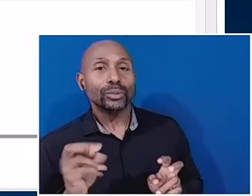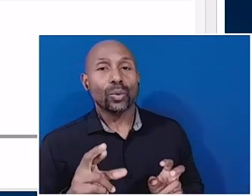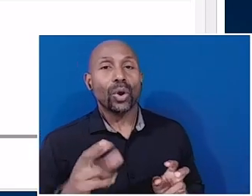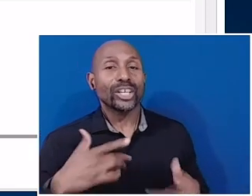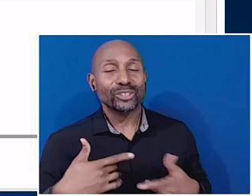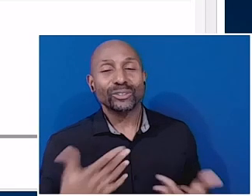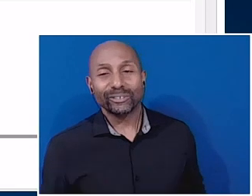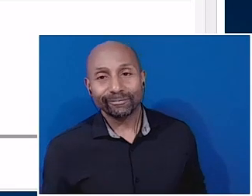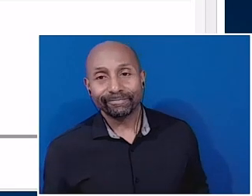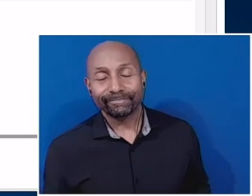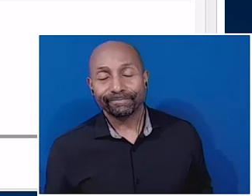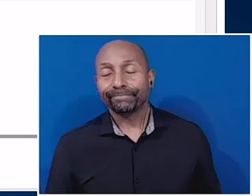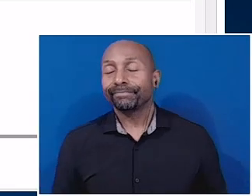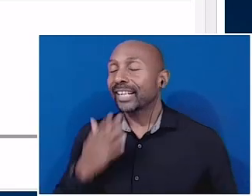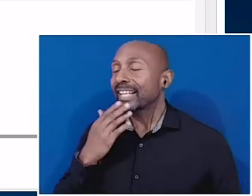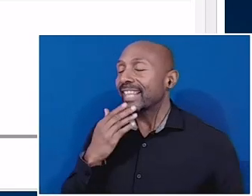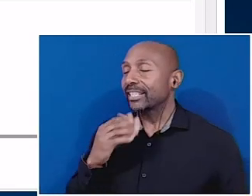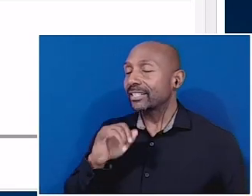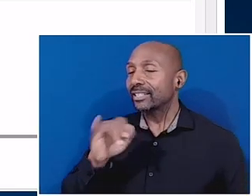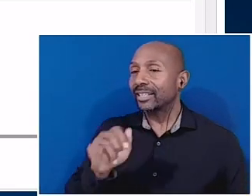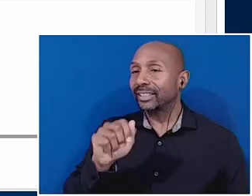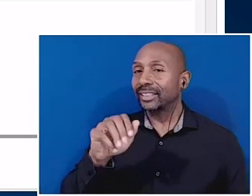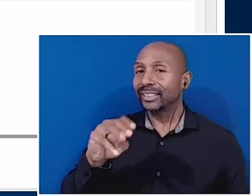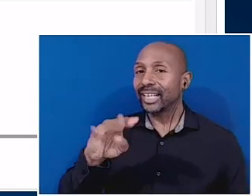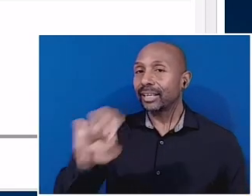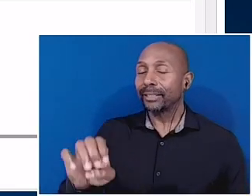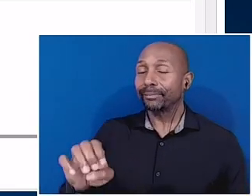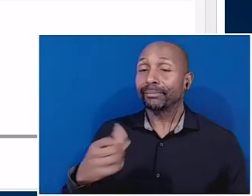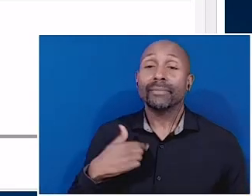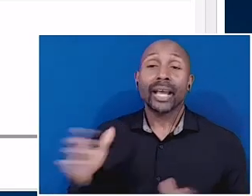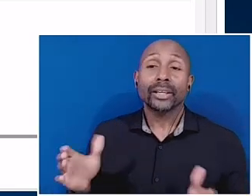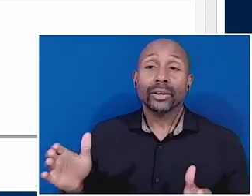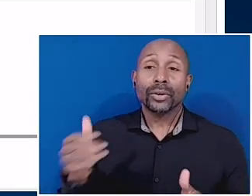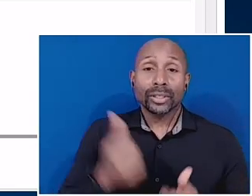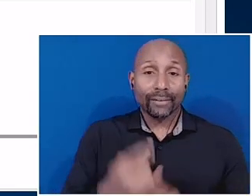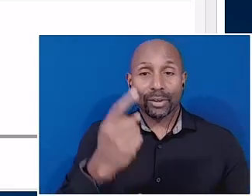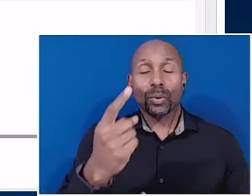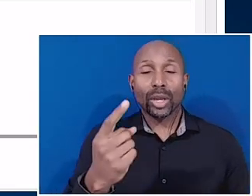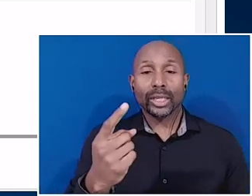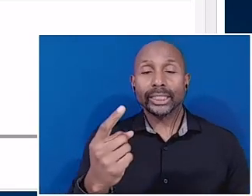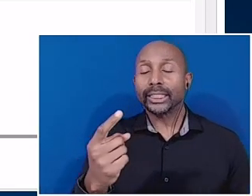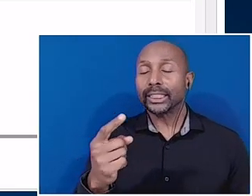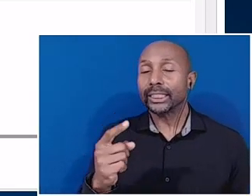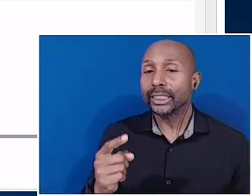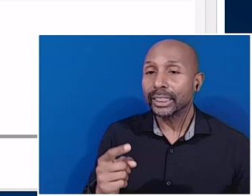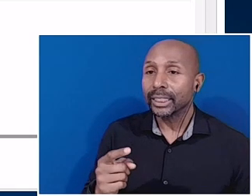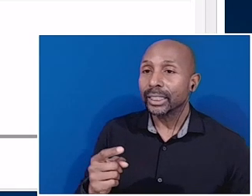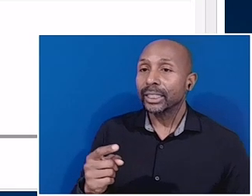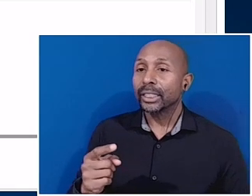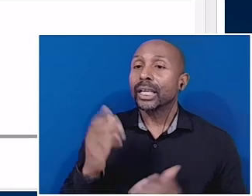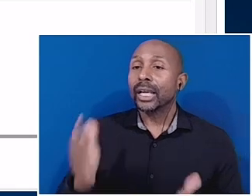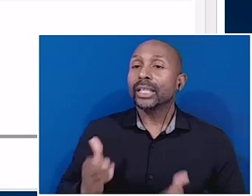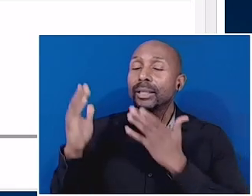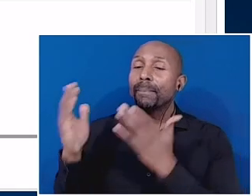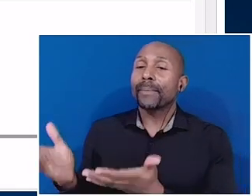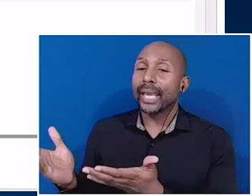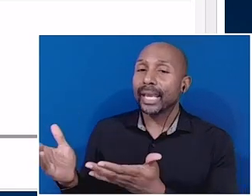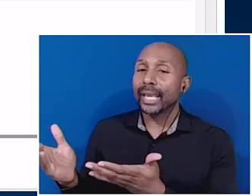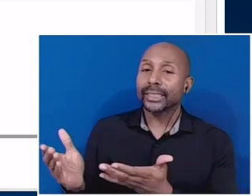I encourage everyone to put- to submit some alternative language for the